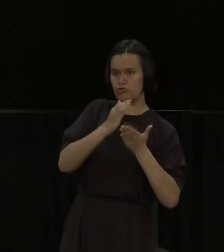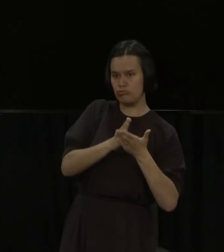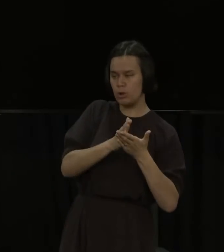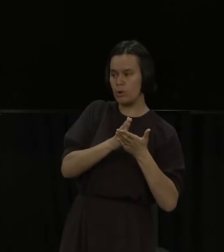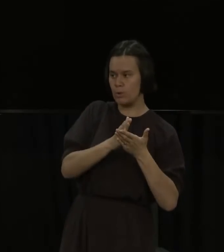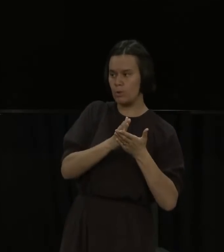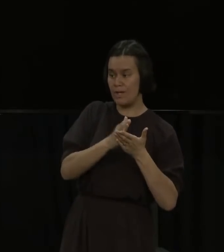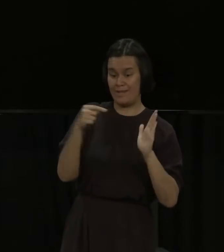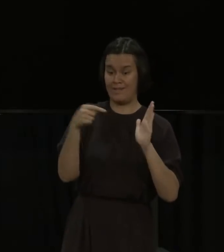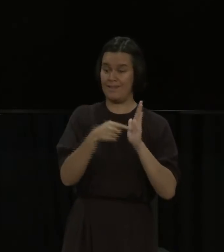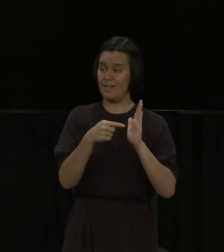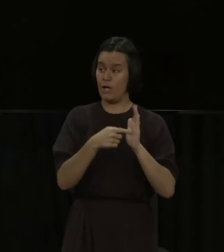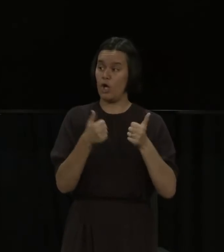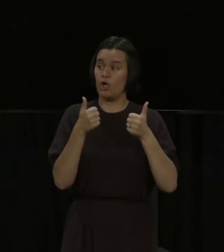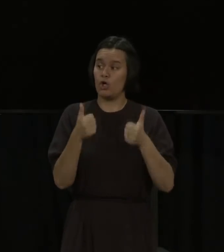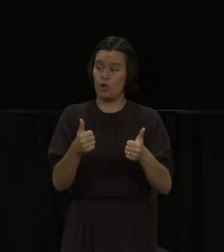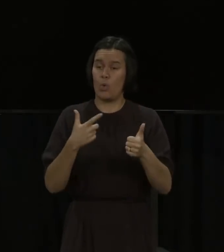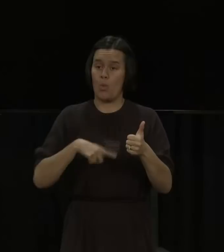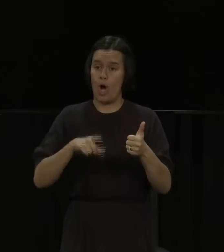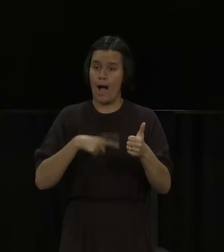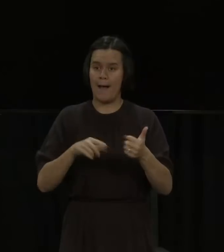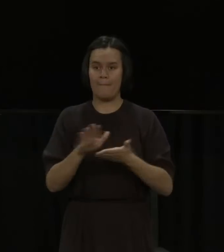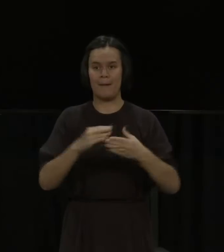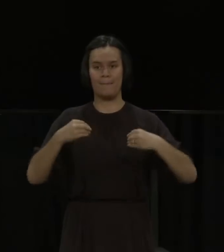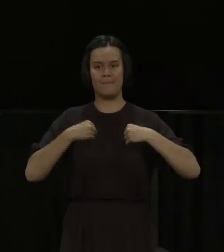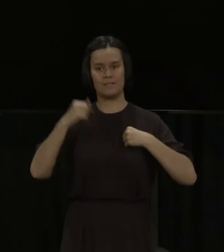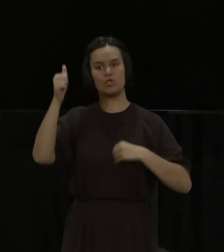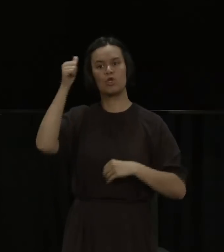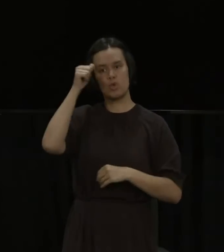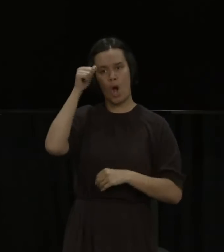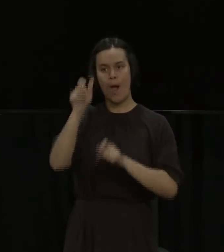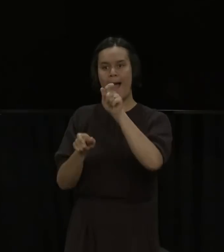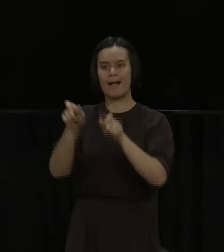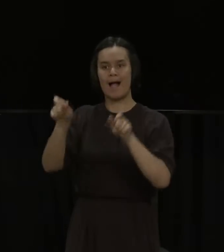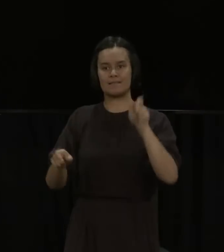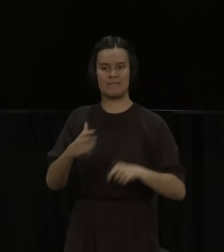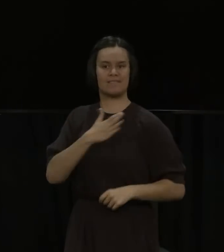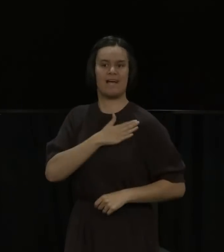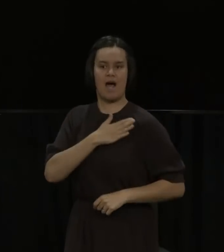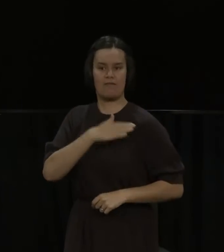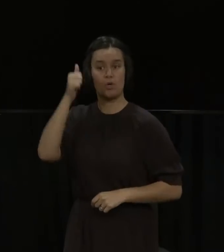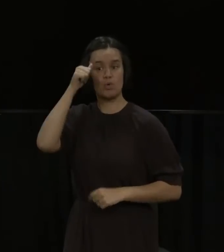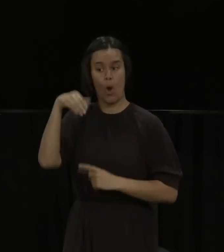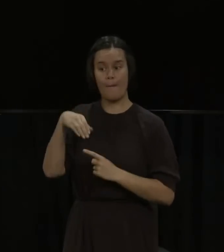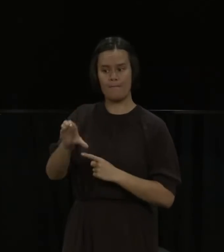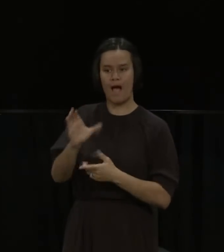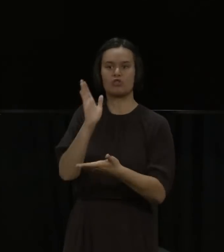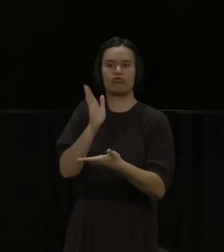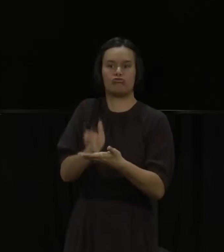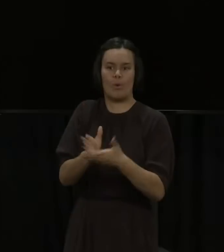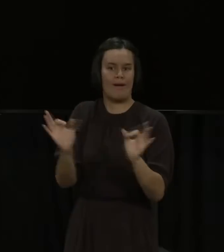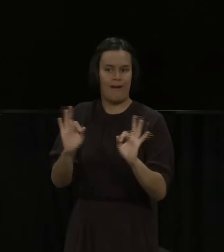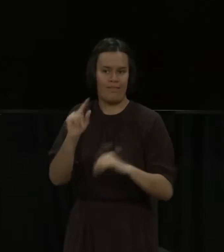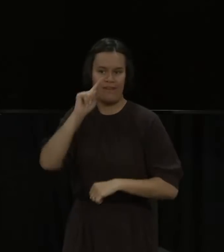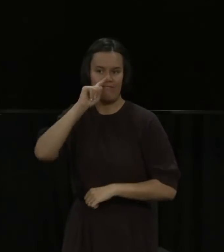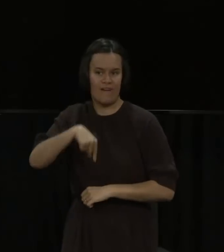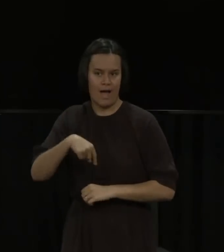with downloading it and we have